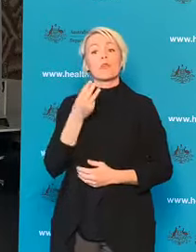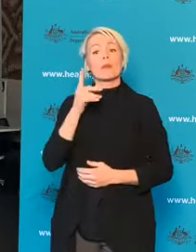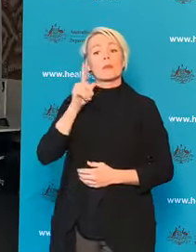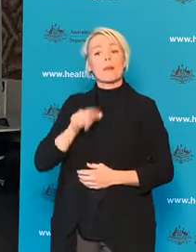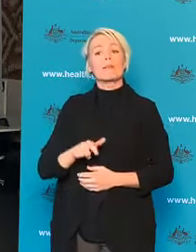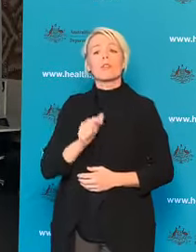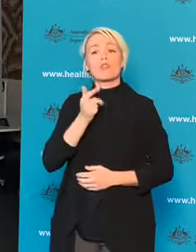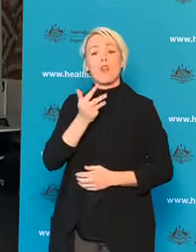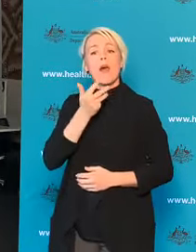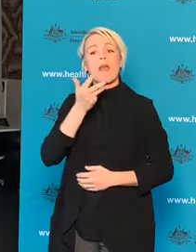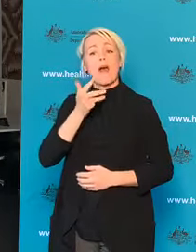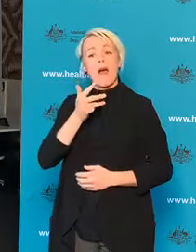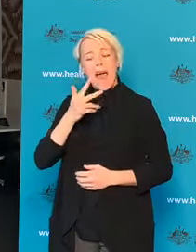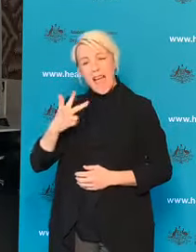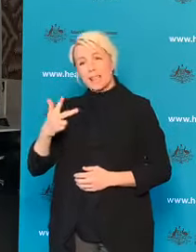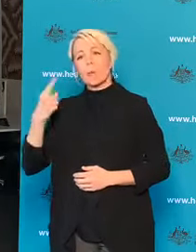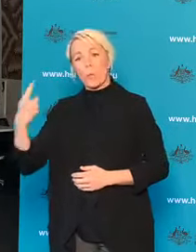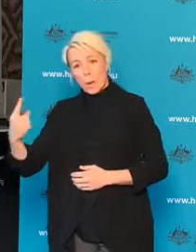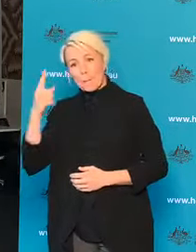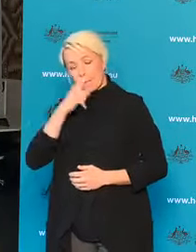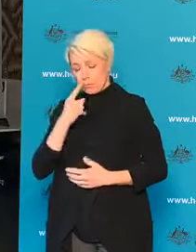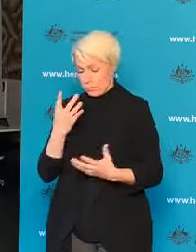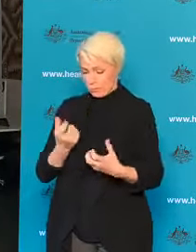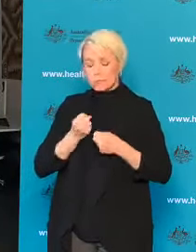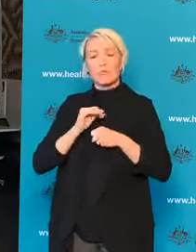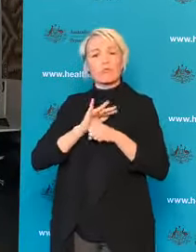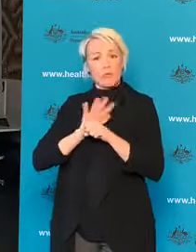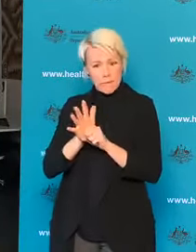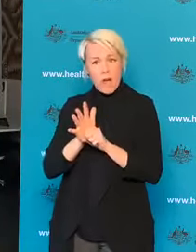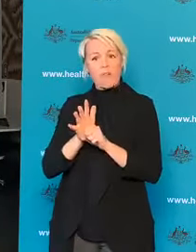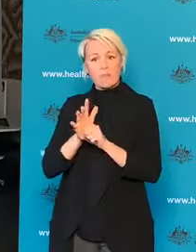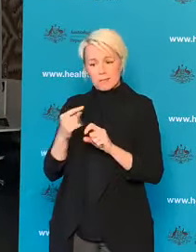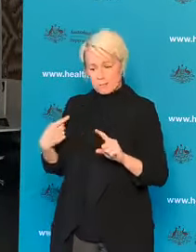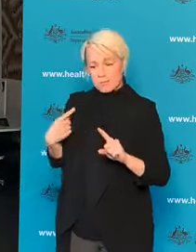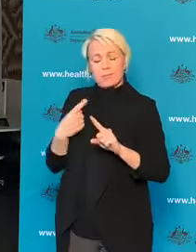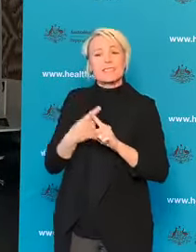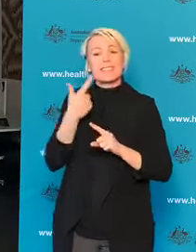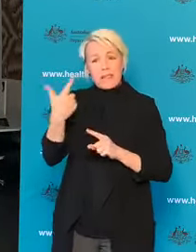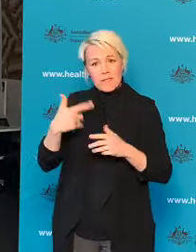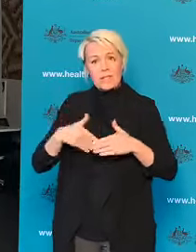diagnosed with COVID-19 in Australia in the past seven days.